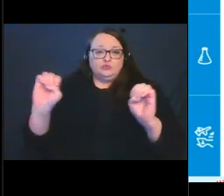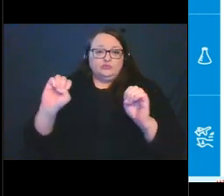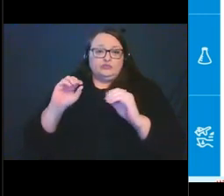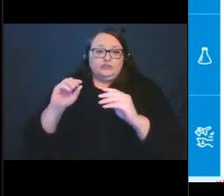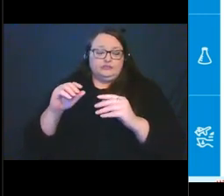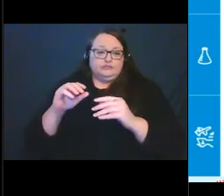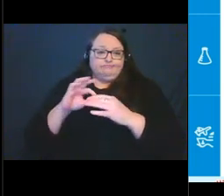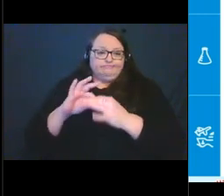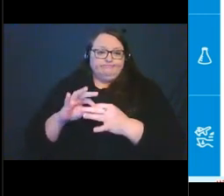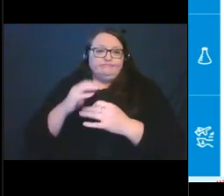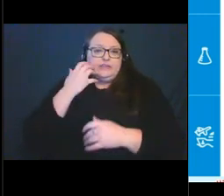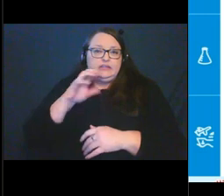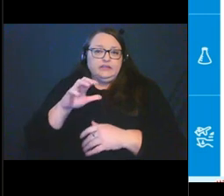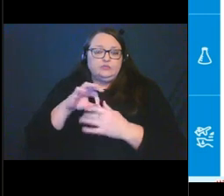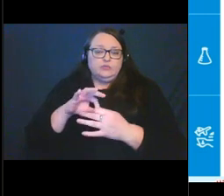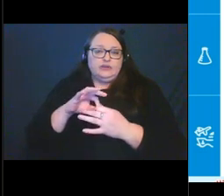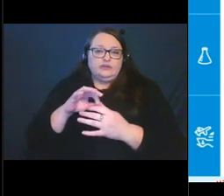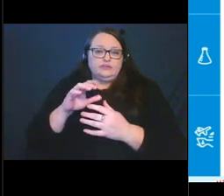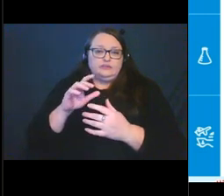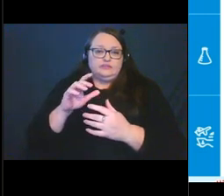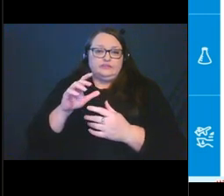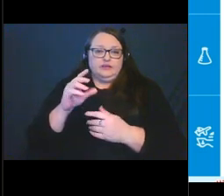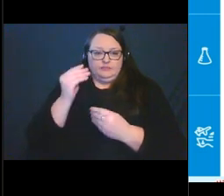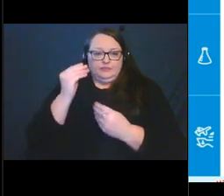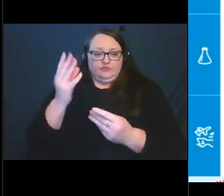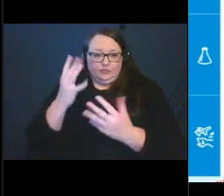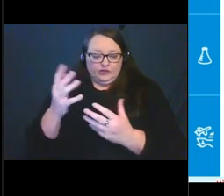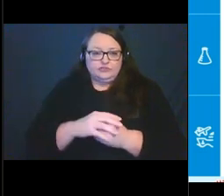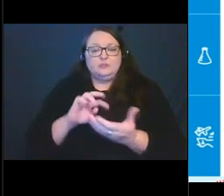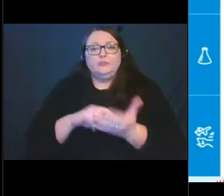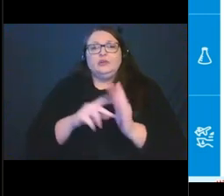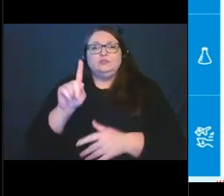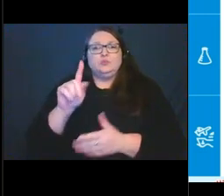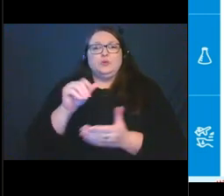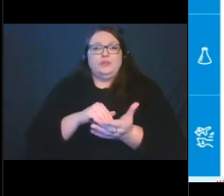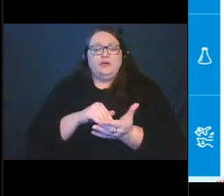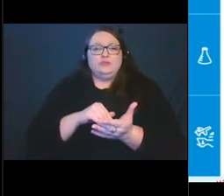which in this example is expressed as a rate per 100,000 emergency department visits. These